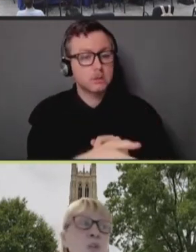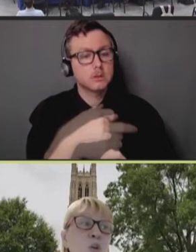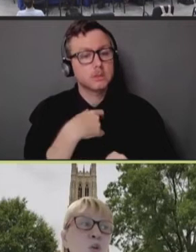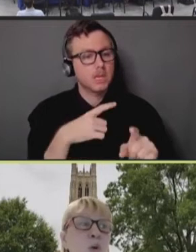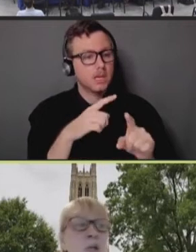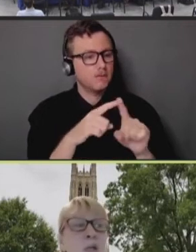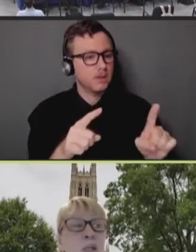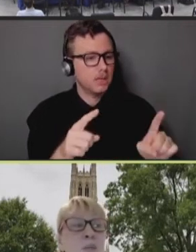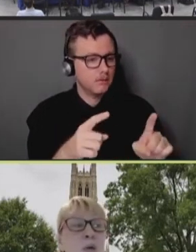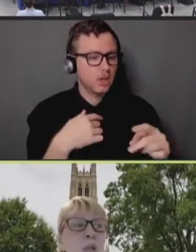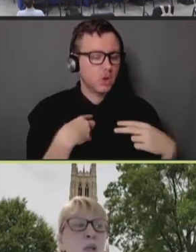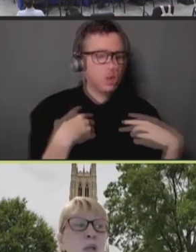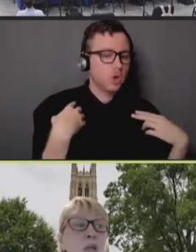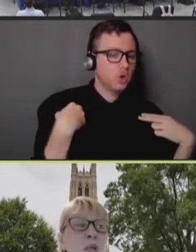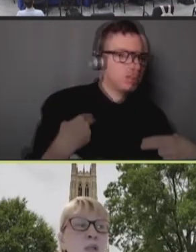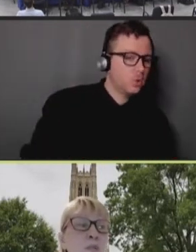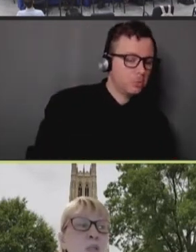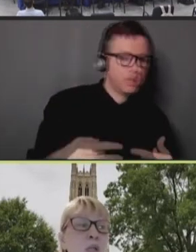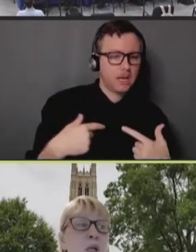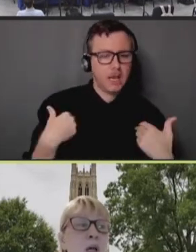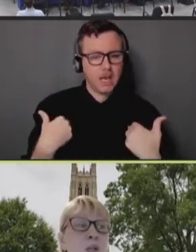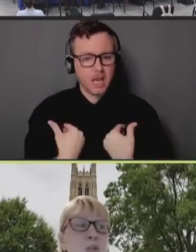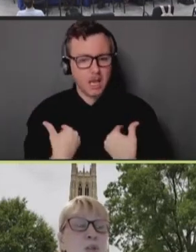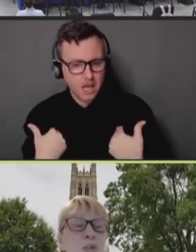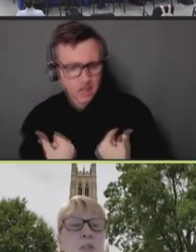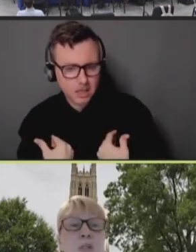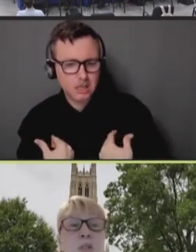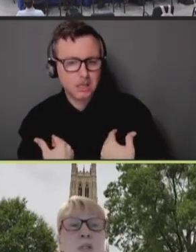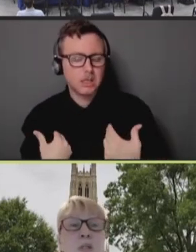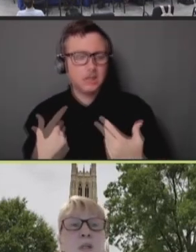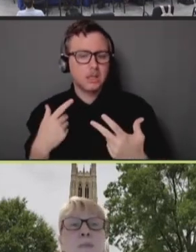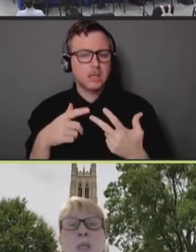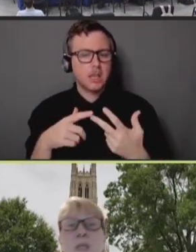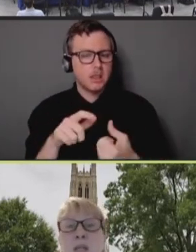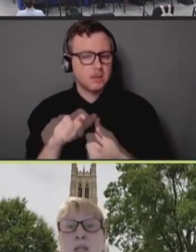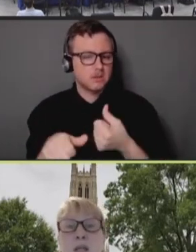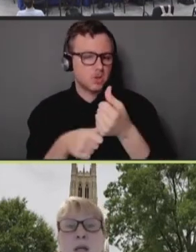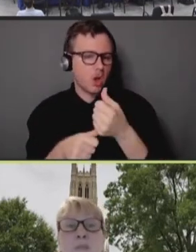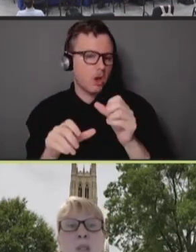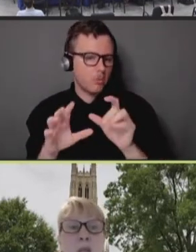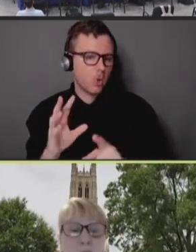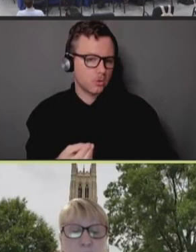It's human, animal, some cell cultures, et cetera.